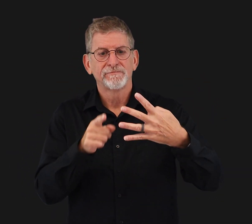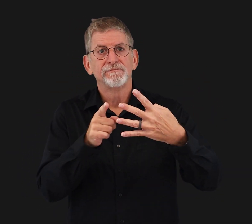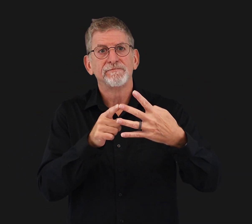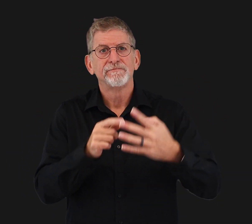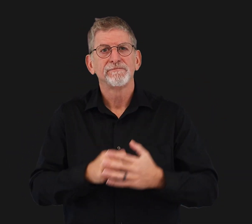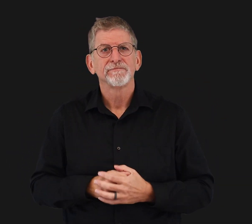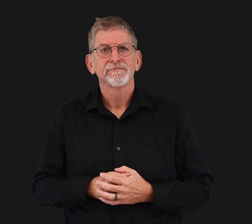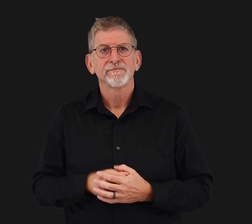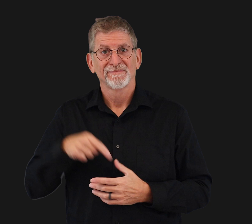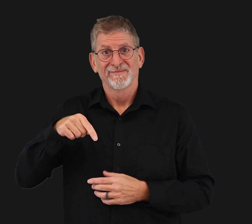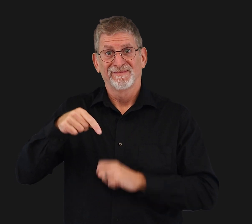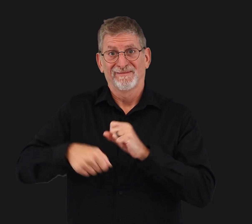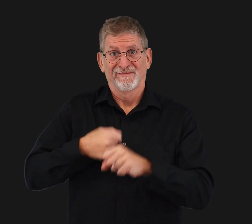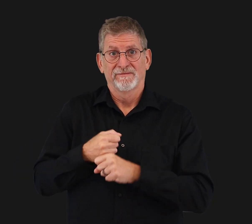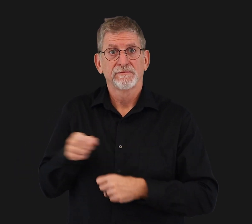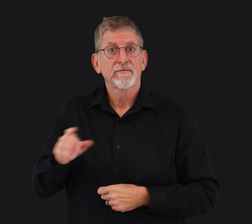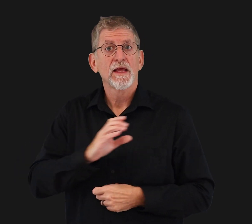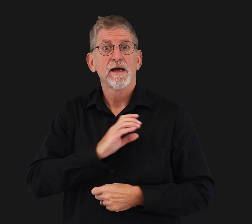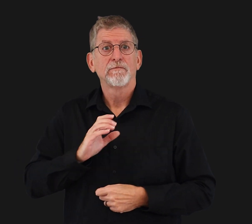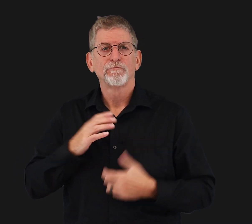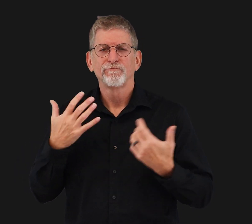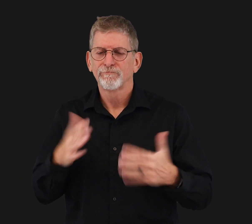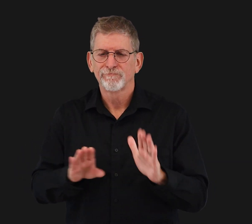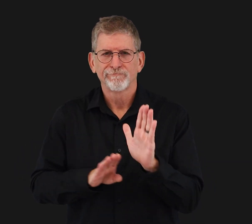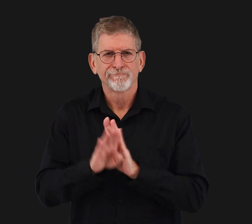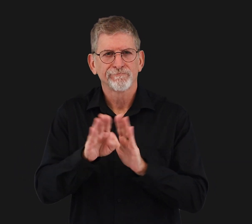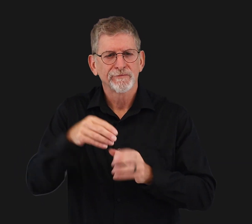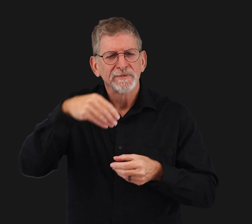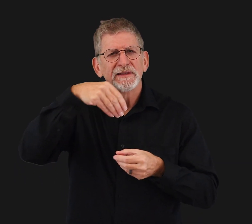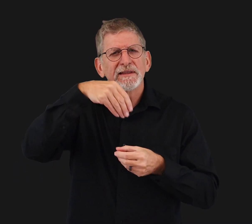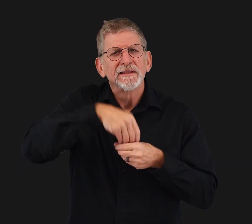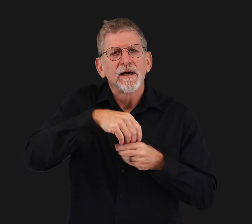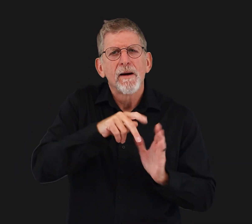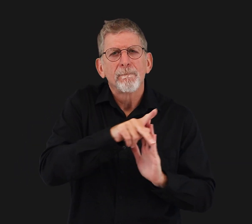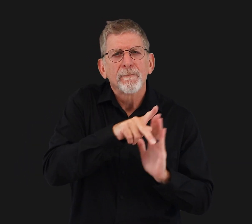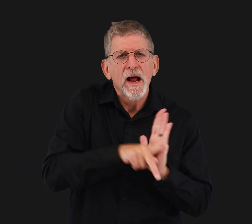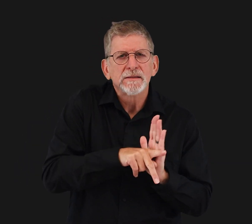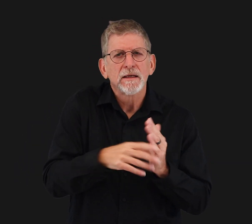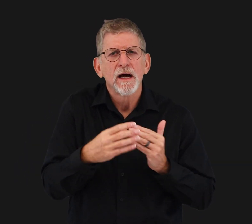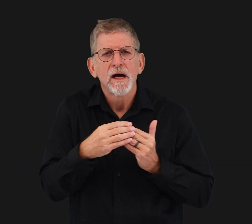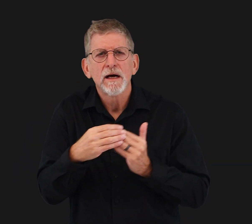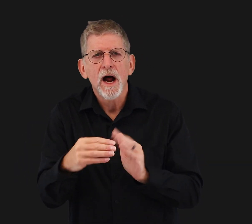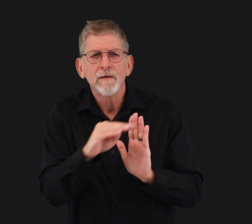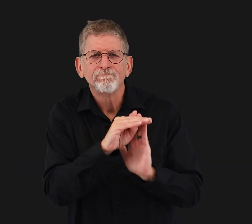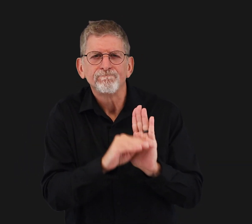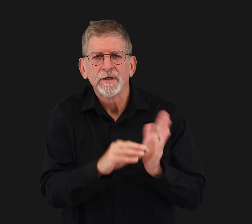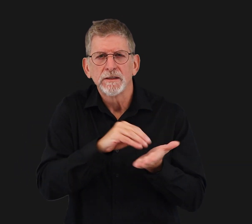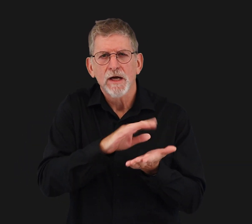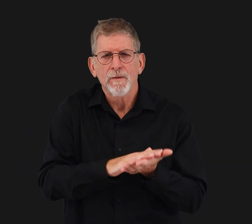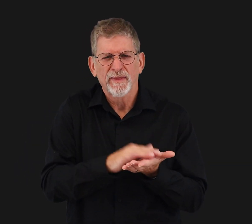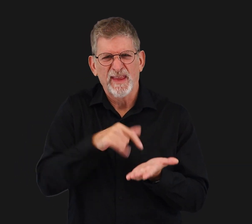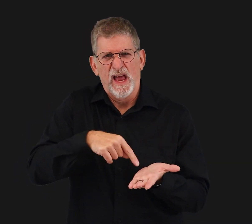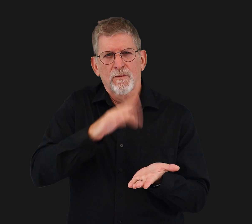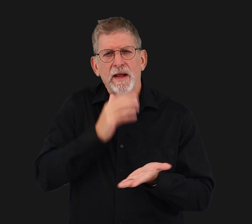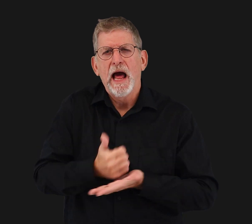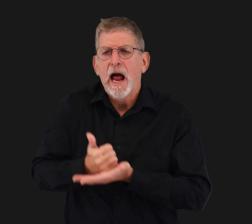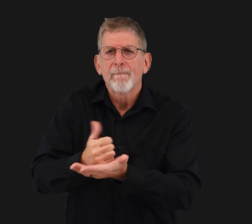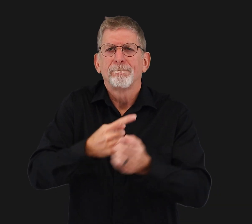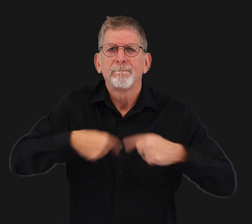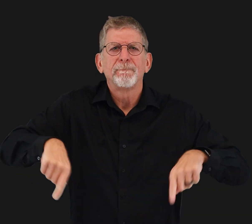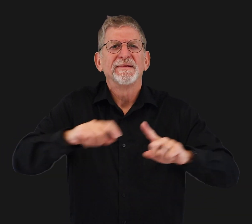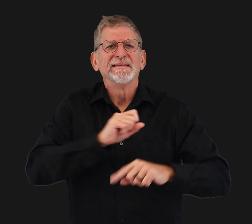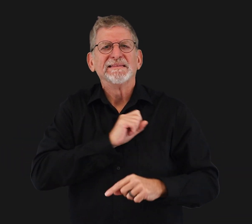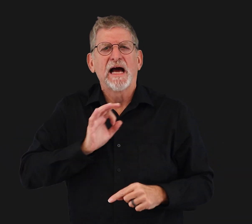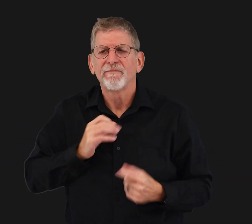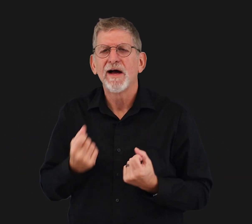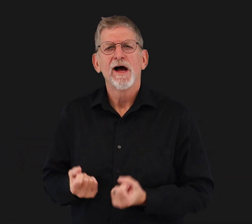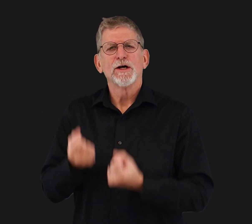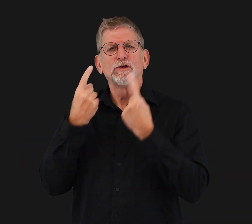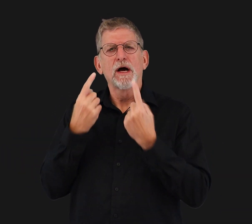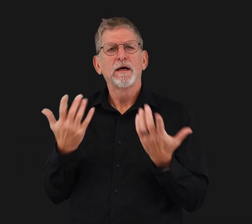• This year, the Commission developed internal policy and guidance documents to help staff understand